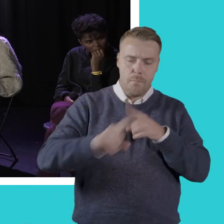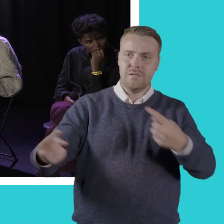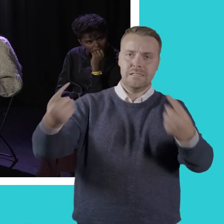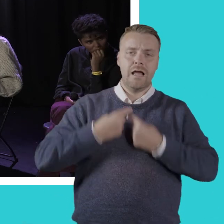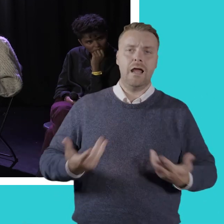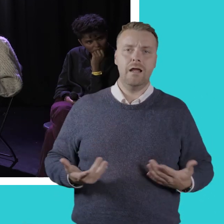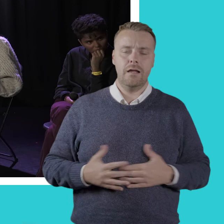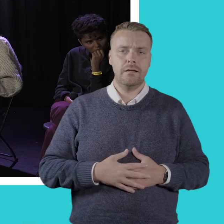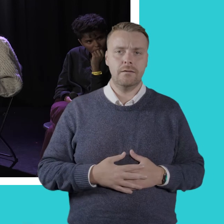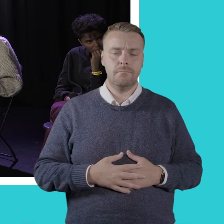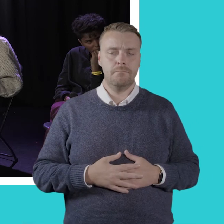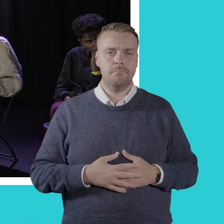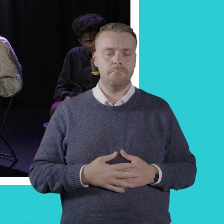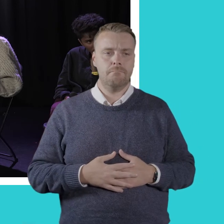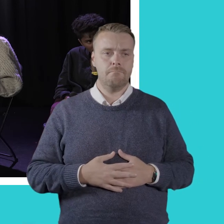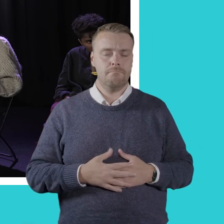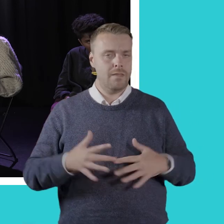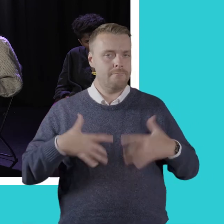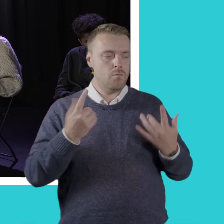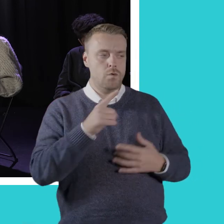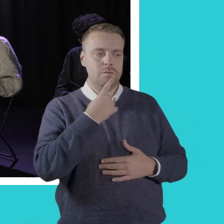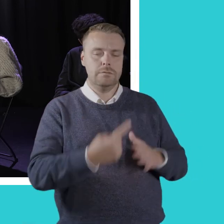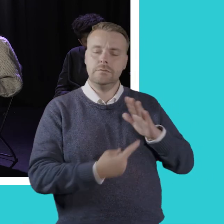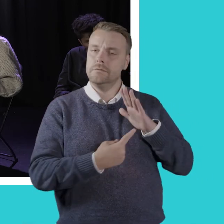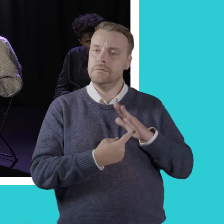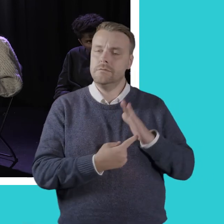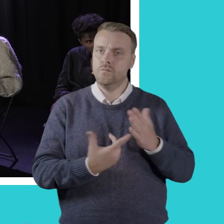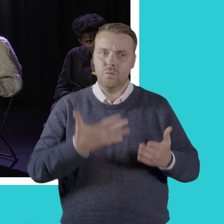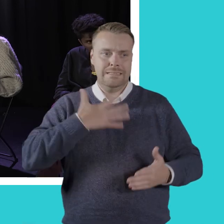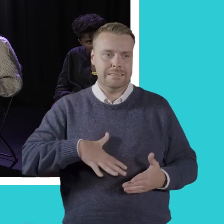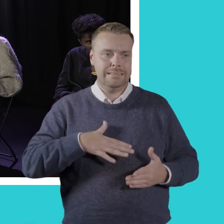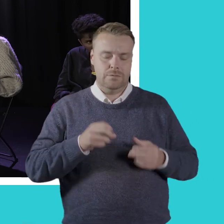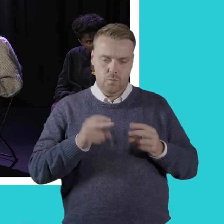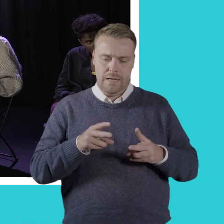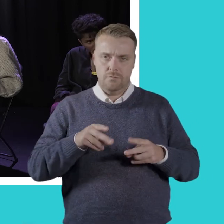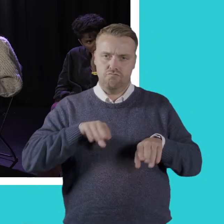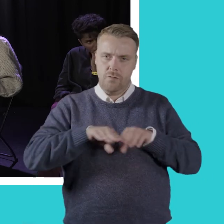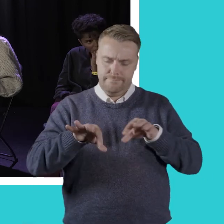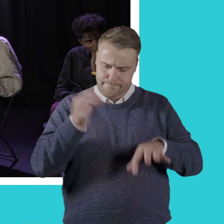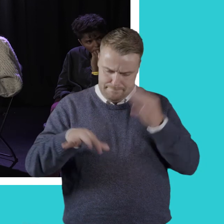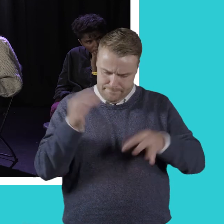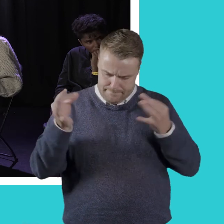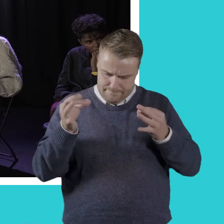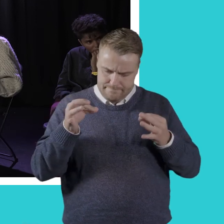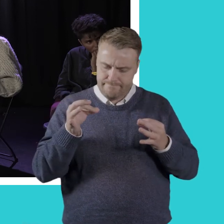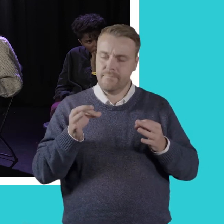Where yeah I think that what you were saying was very important we need ways of understanding that this is a collective problem and actually we are all just